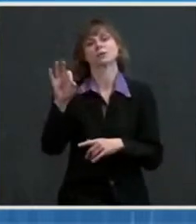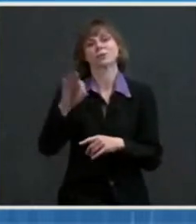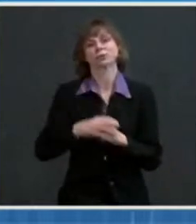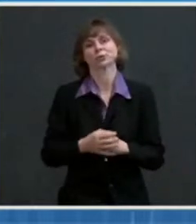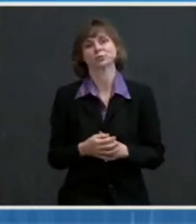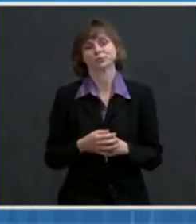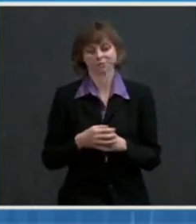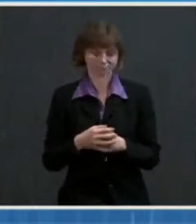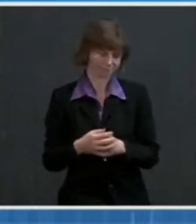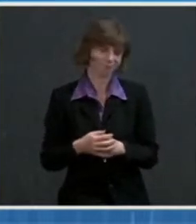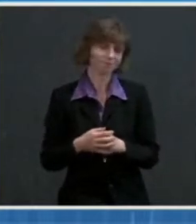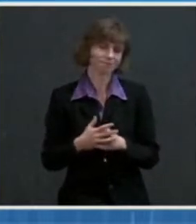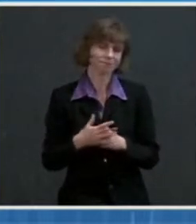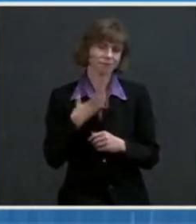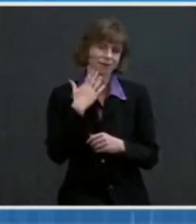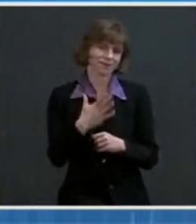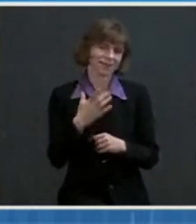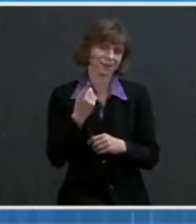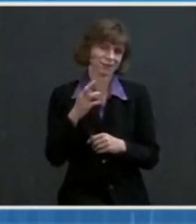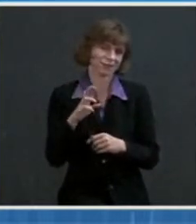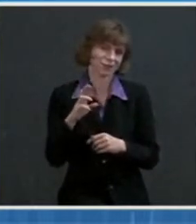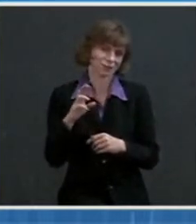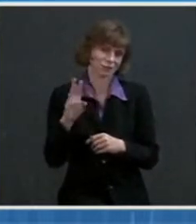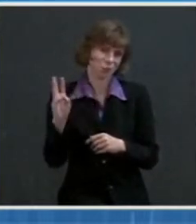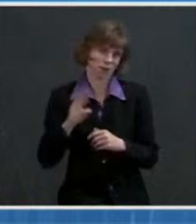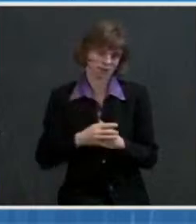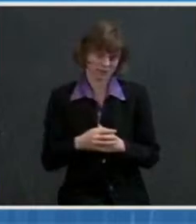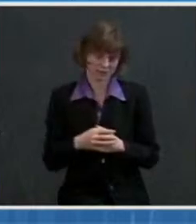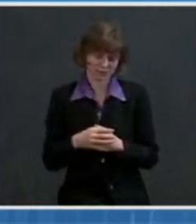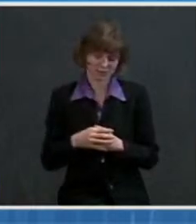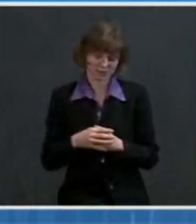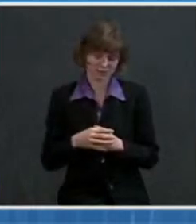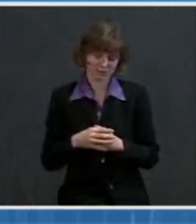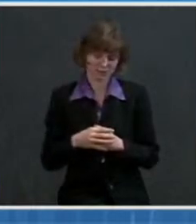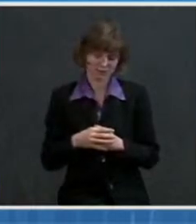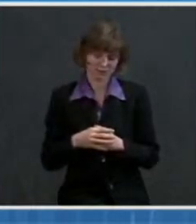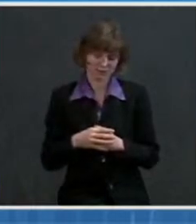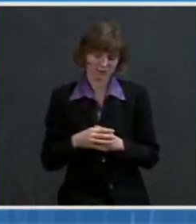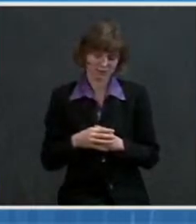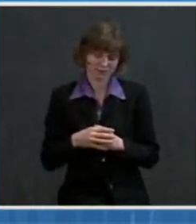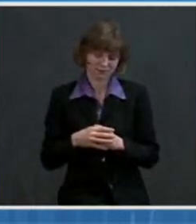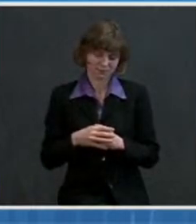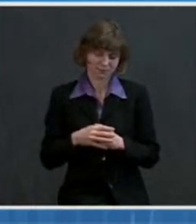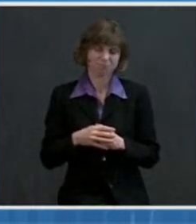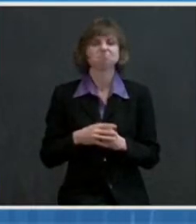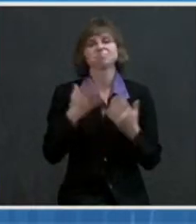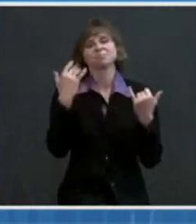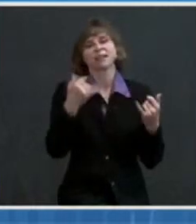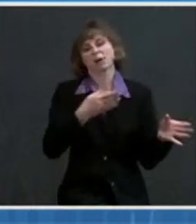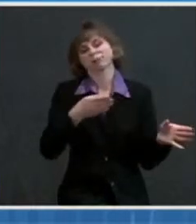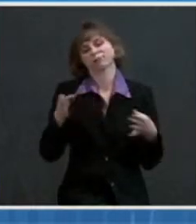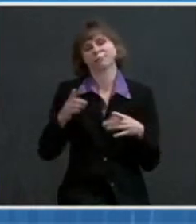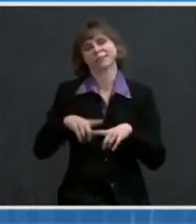TODAY AND I'LL TURN THINGS OVER TO DR. FAUCI. THANK YOU VERY MUCH I WOULD